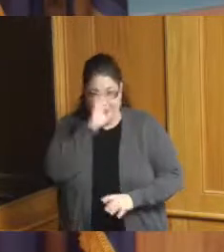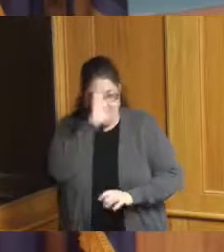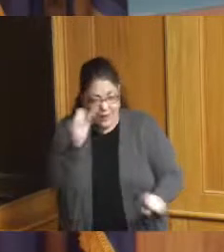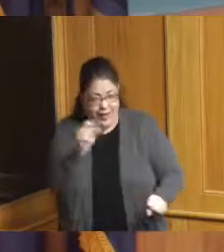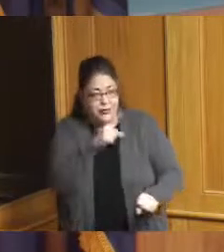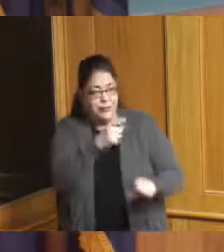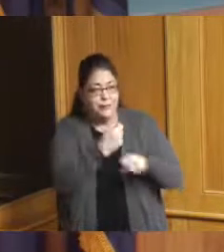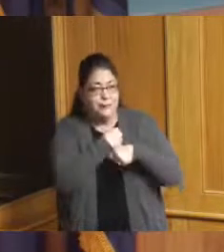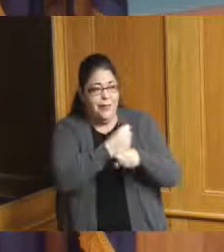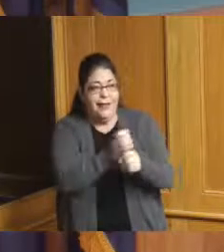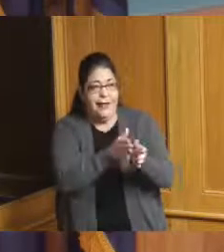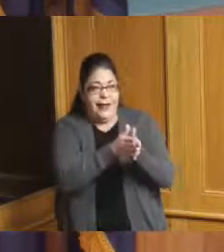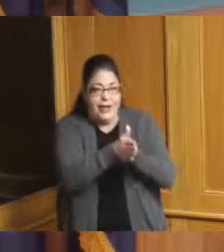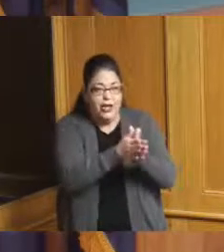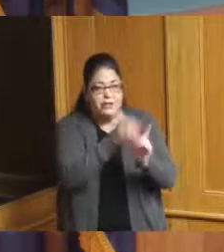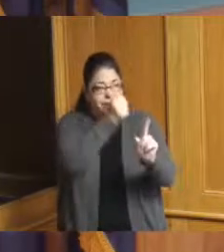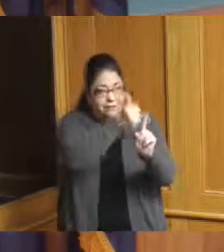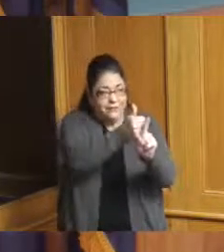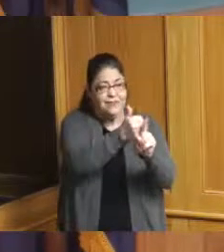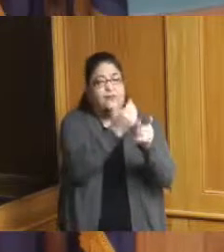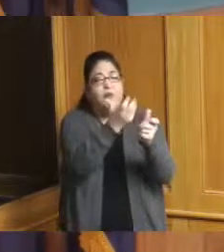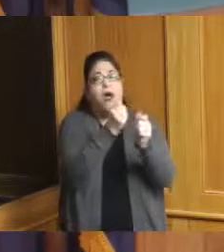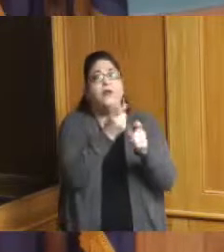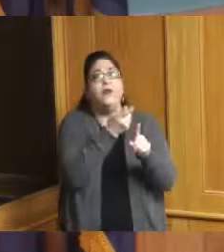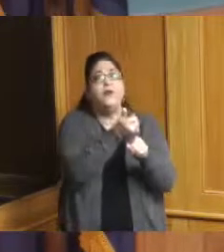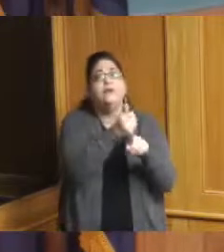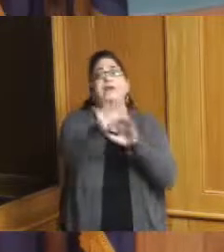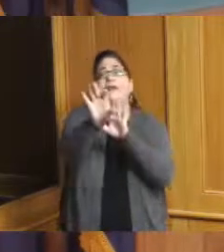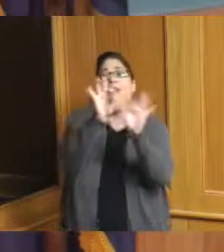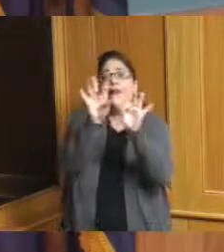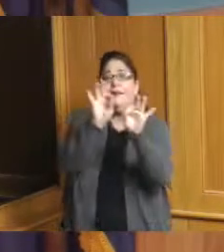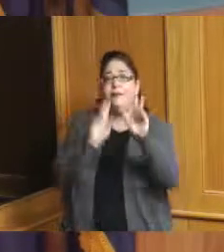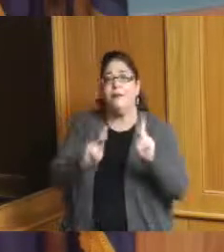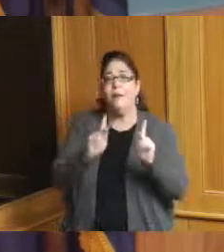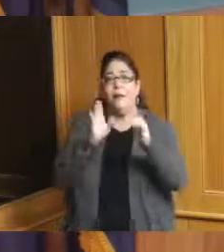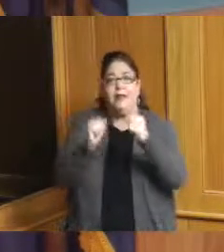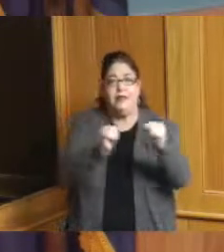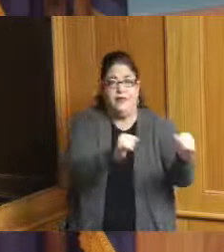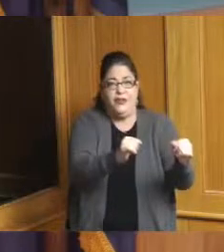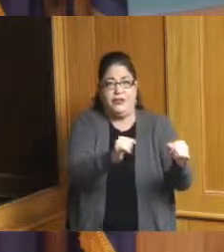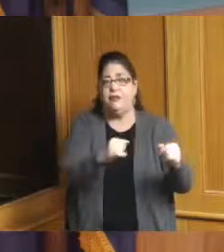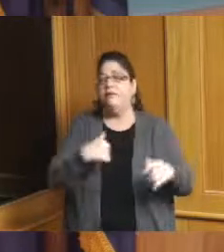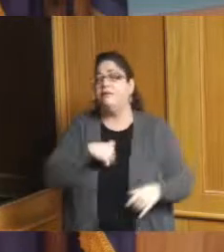initiatives that you want to make and you select people individually I just wanted to make sure